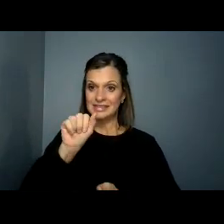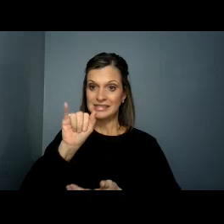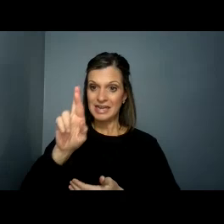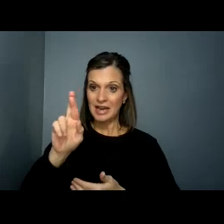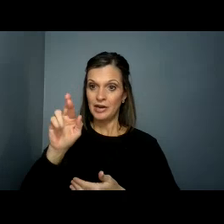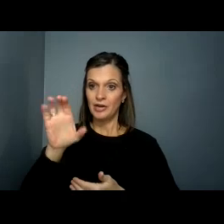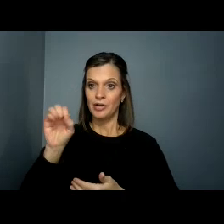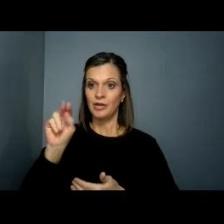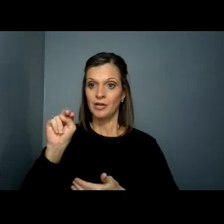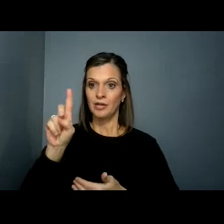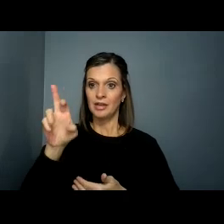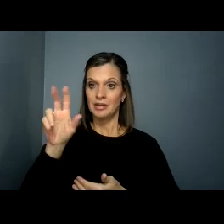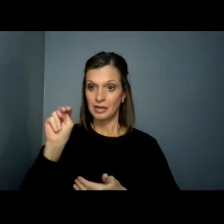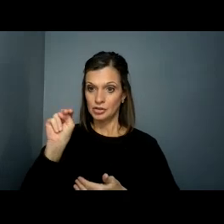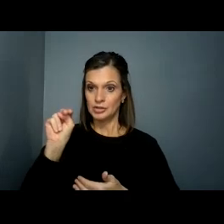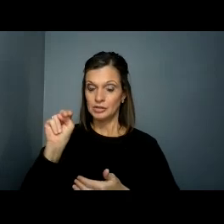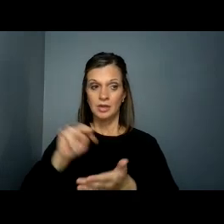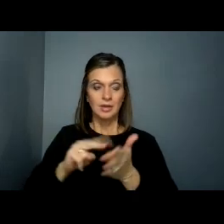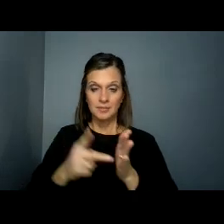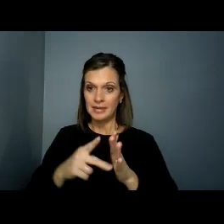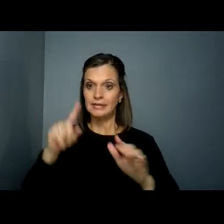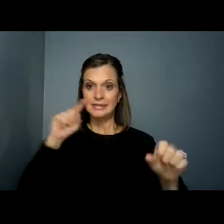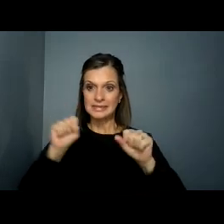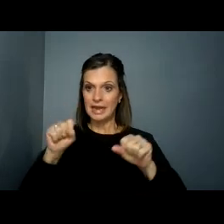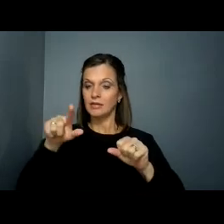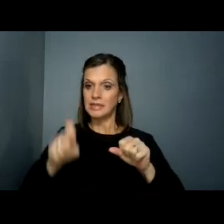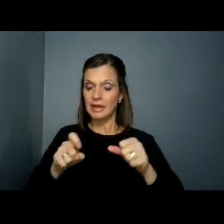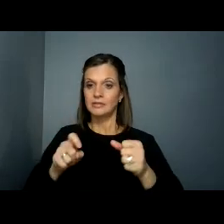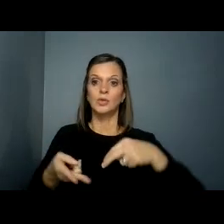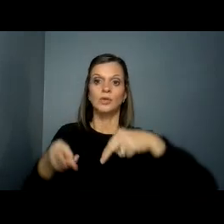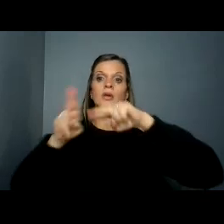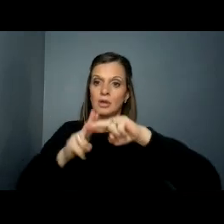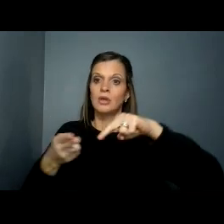the hearing mechanism, but once we did, the air conduction thresholds,